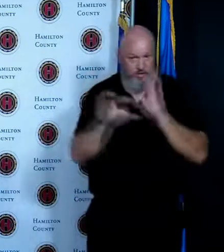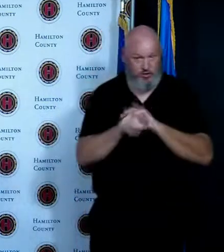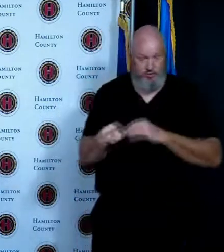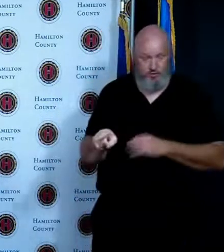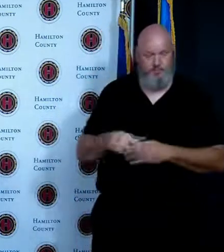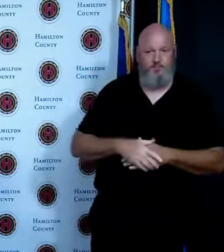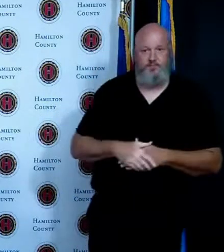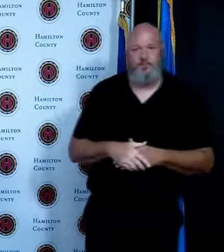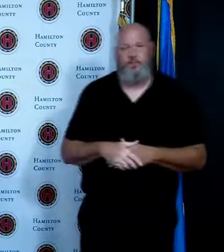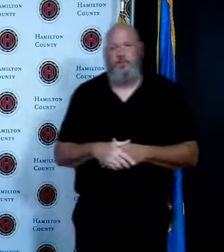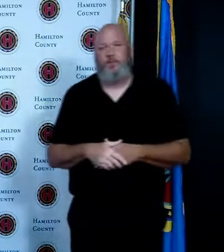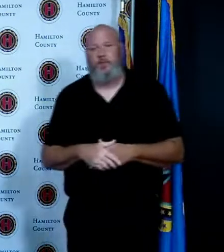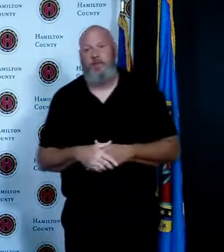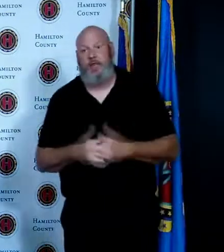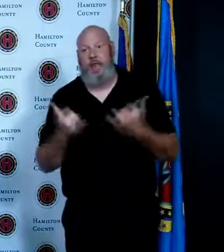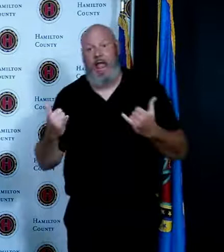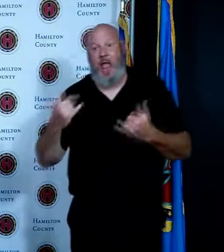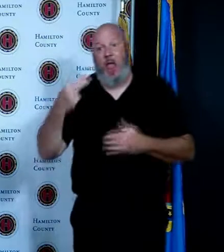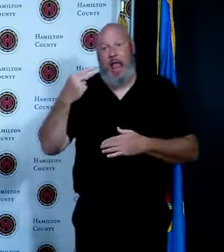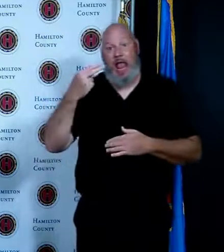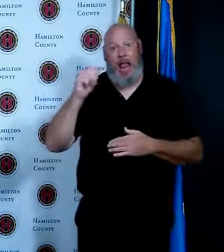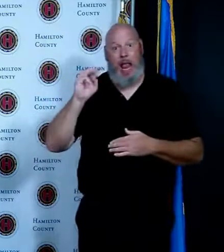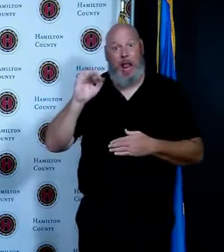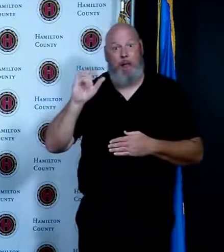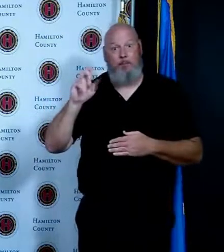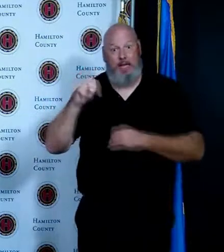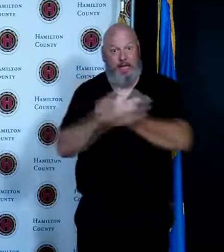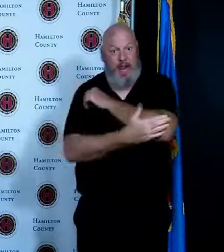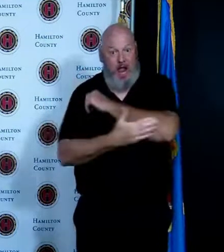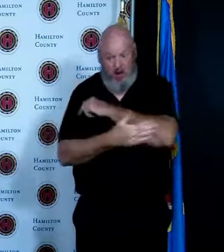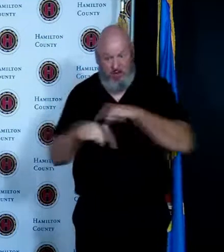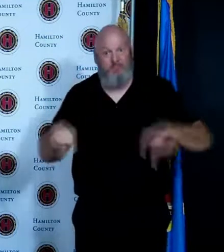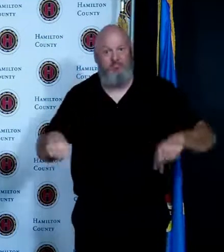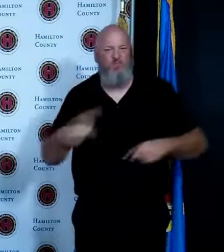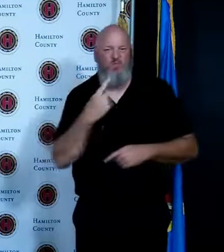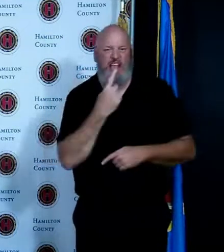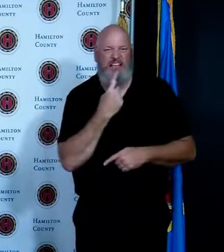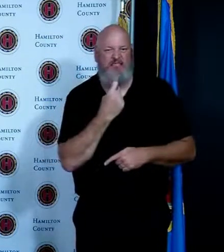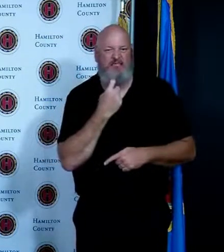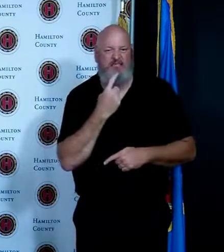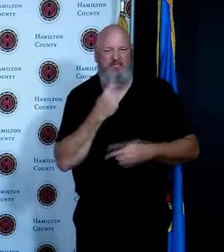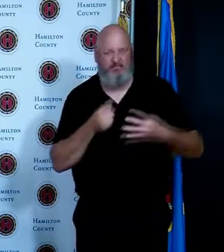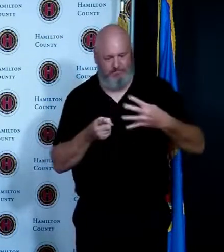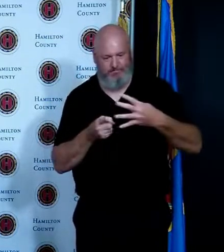are a red level or a level three which means very high exposure spread limit